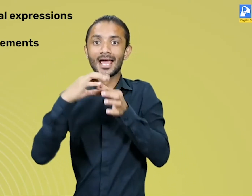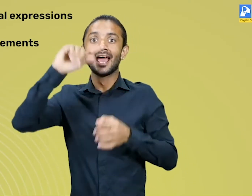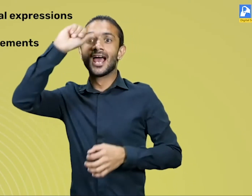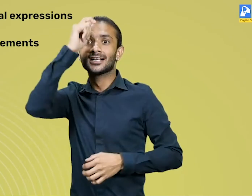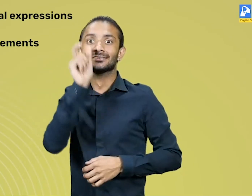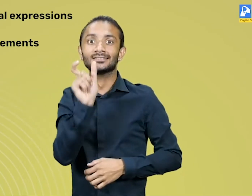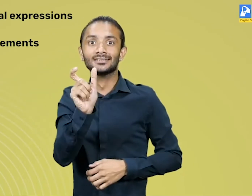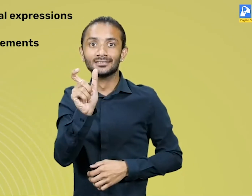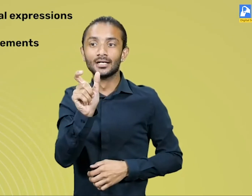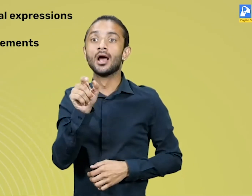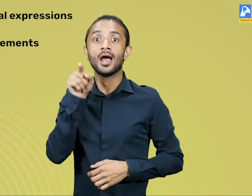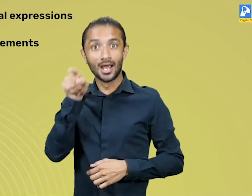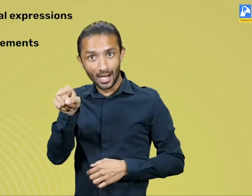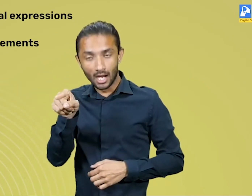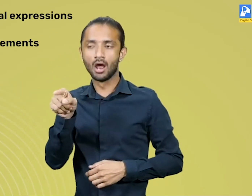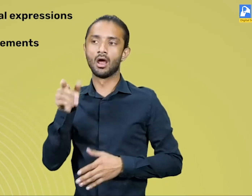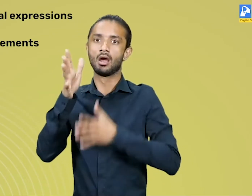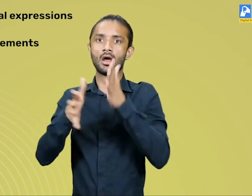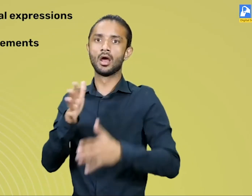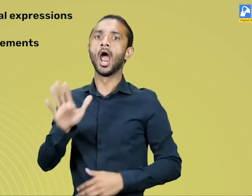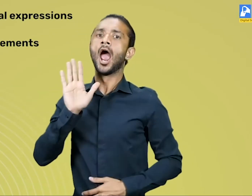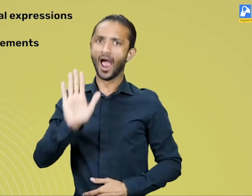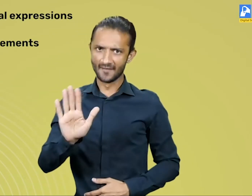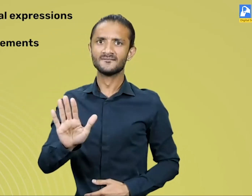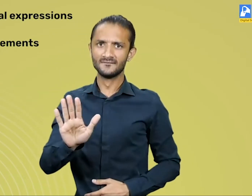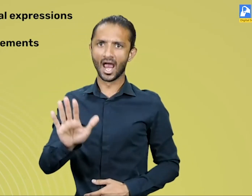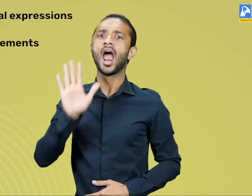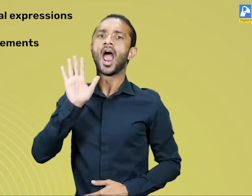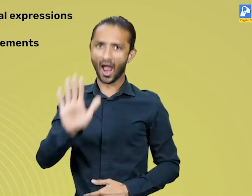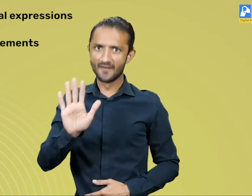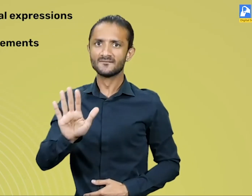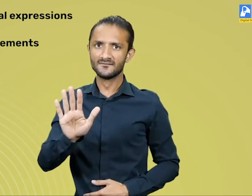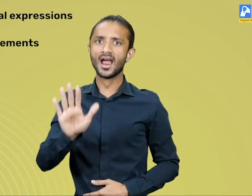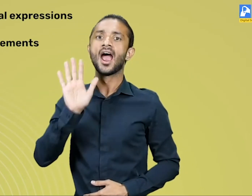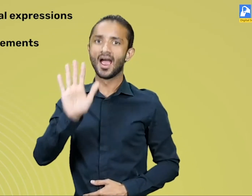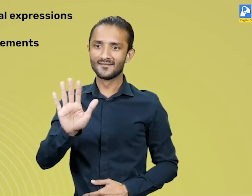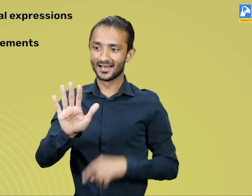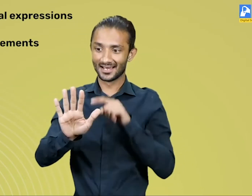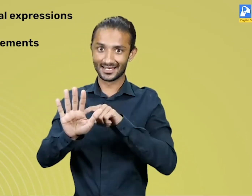Another example sign word 'HAVE',